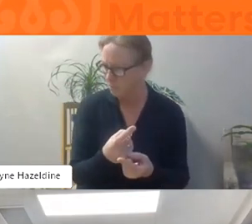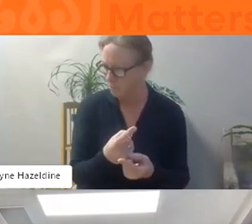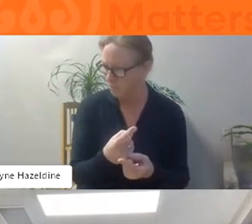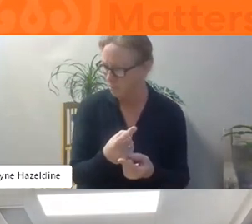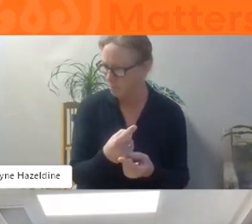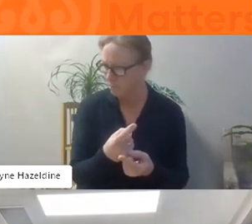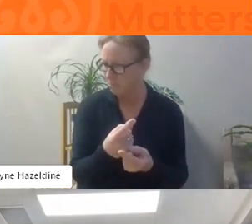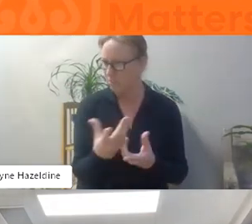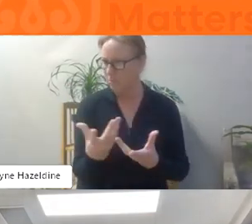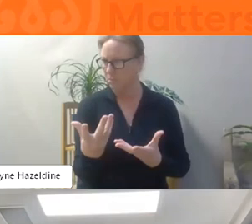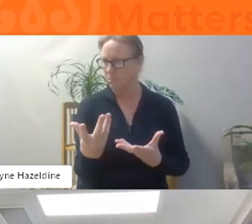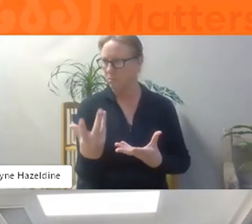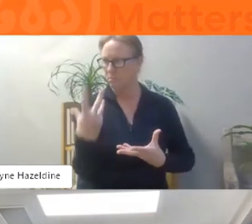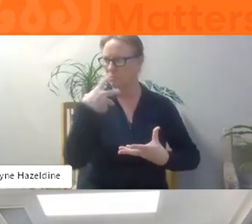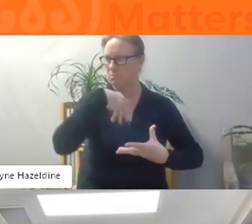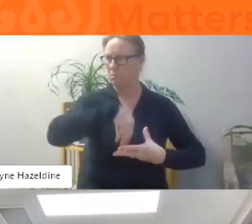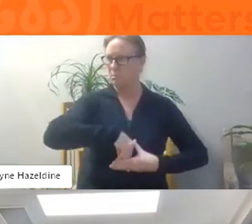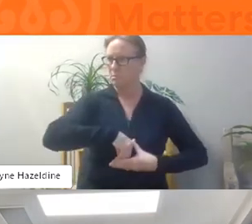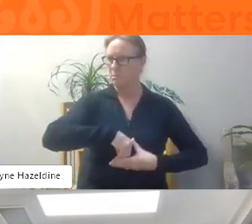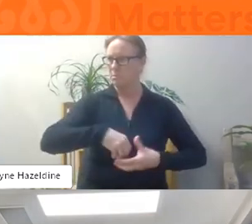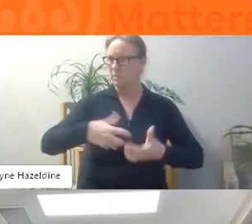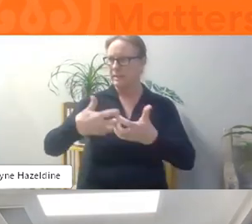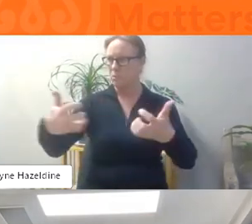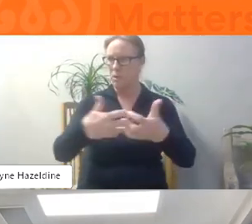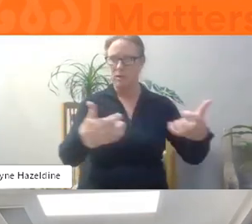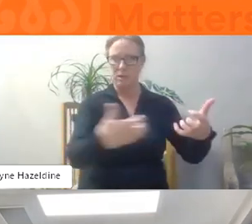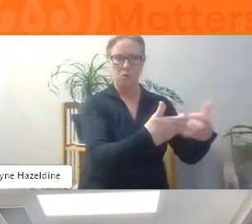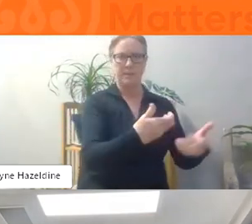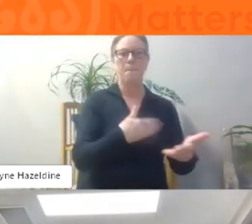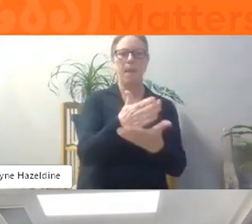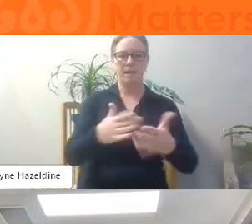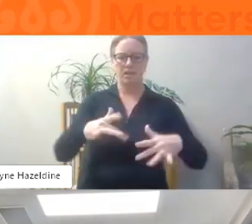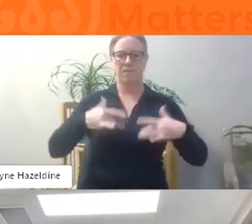and separate out and silo different parts of life. In reality, we signed